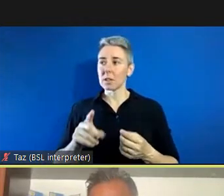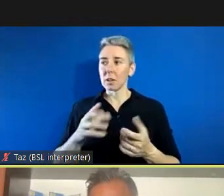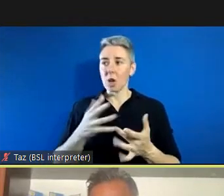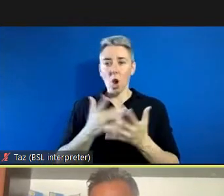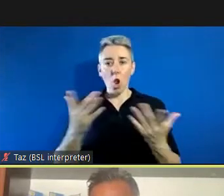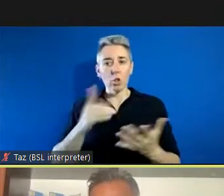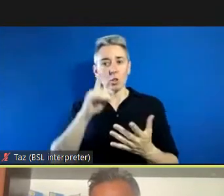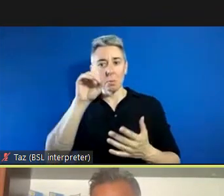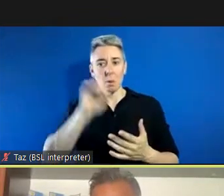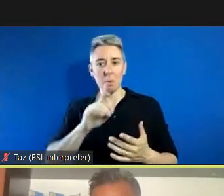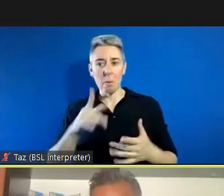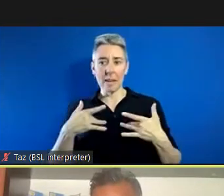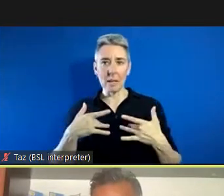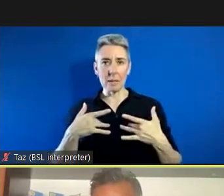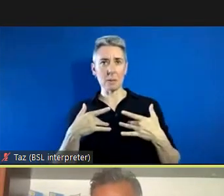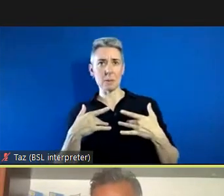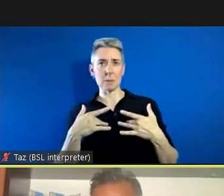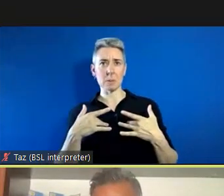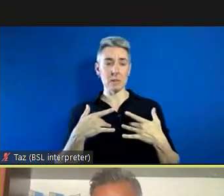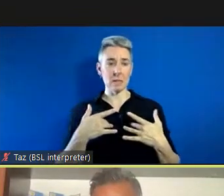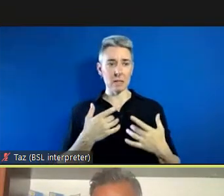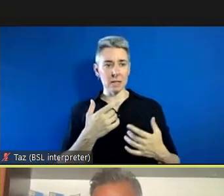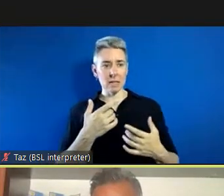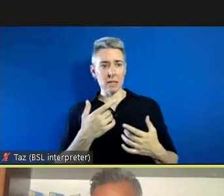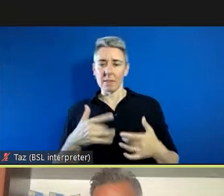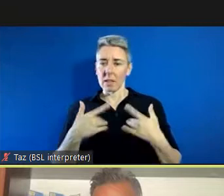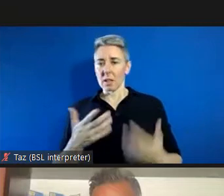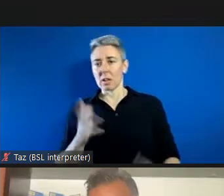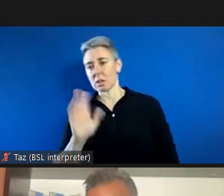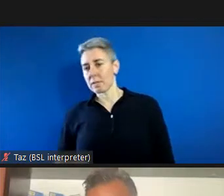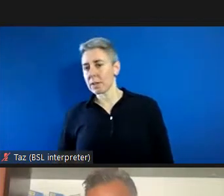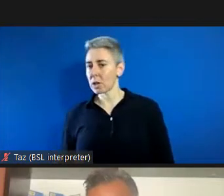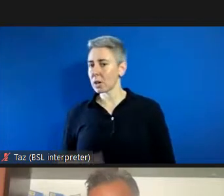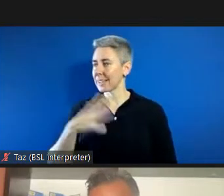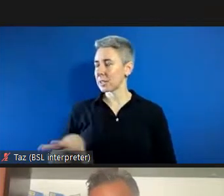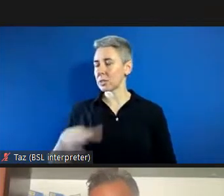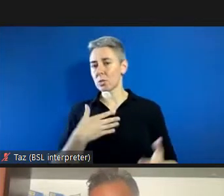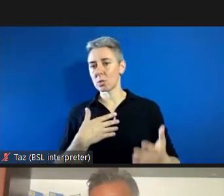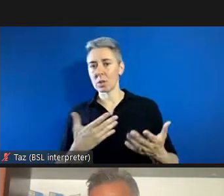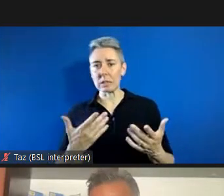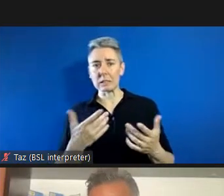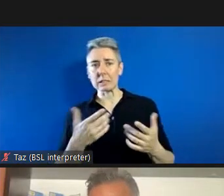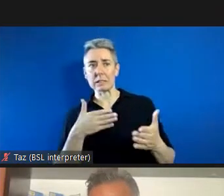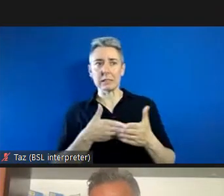invitations are actually in positions because they're not invited. To be in these places, or